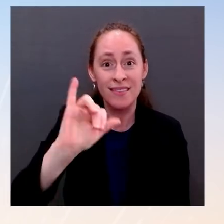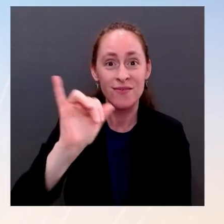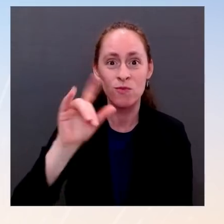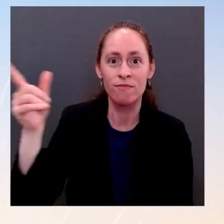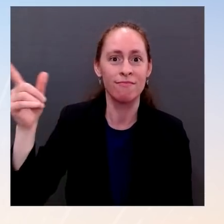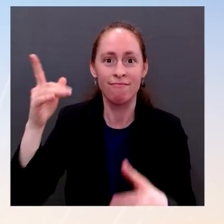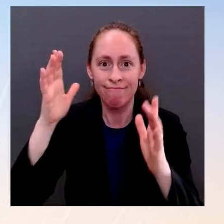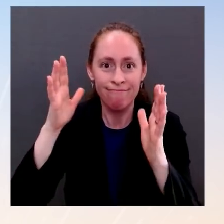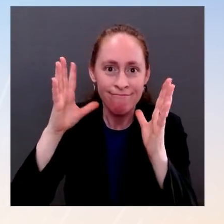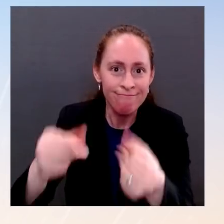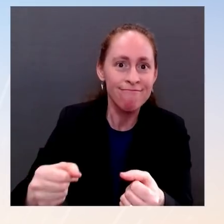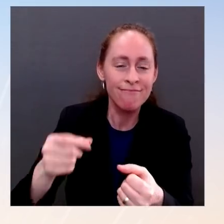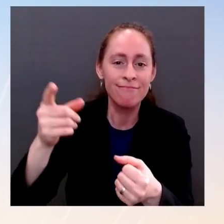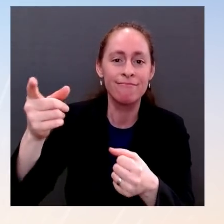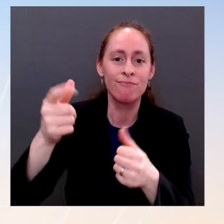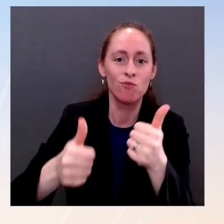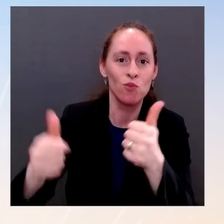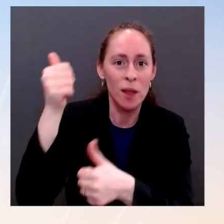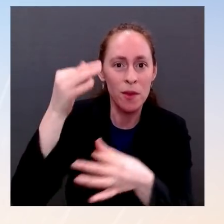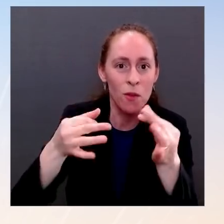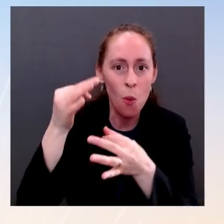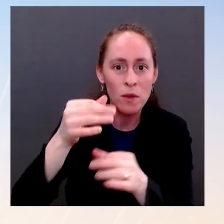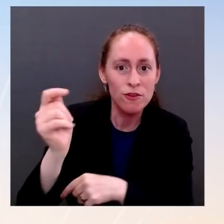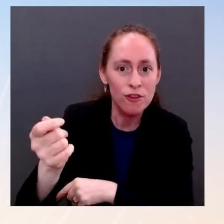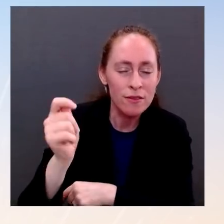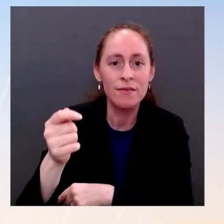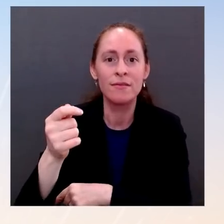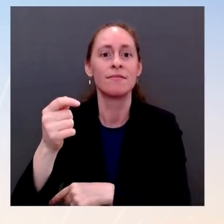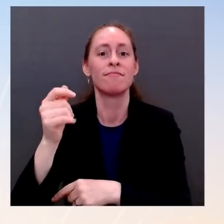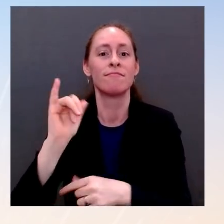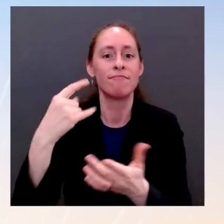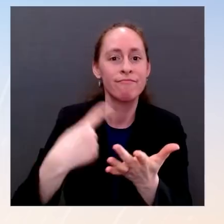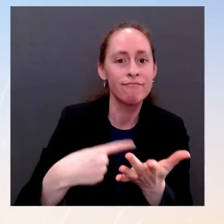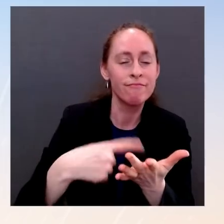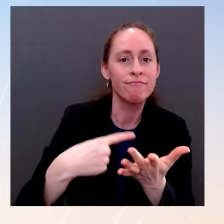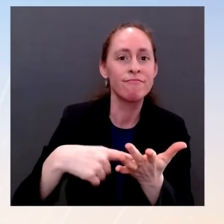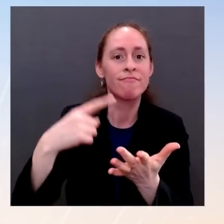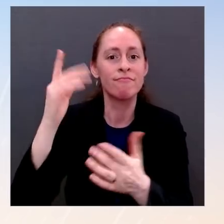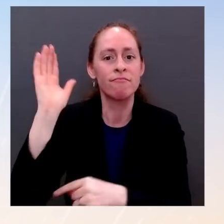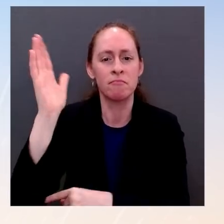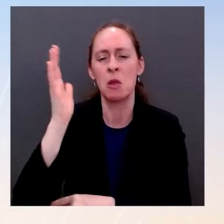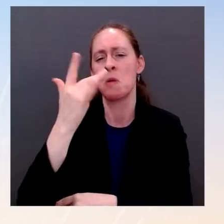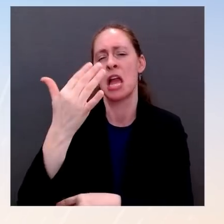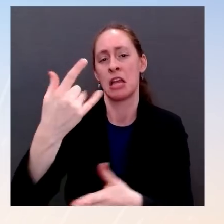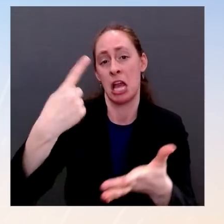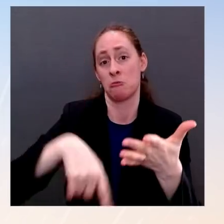So I expect as we get a little bit closer to next week, we'll have more to say. Go ahead. The Press: Back on Russia-Ukraine,